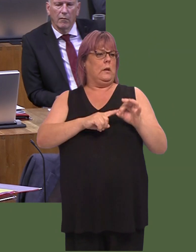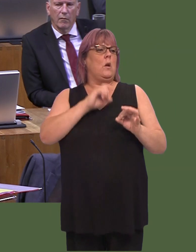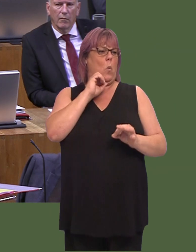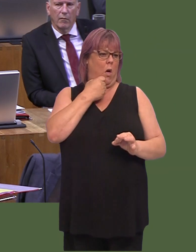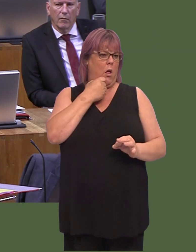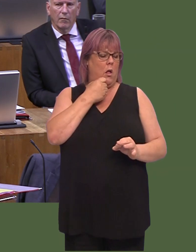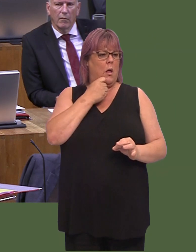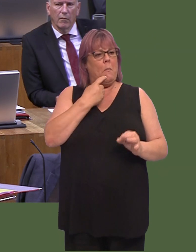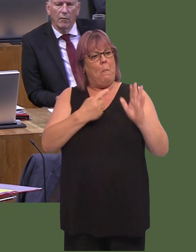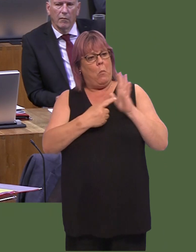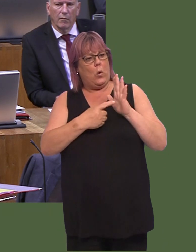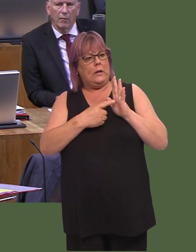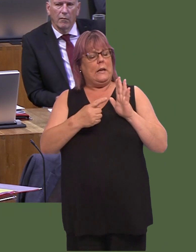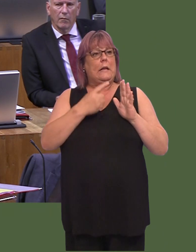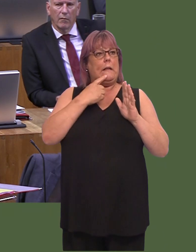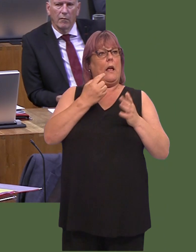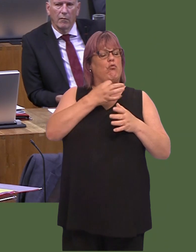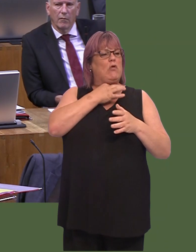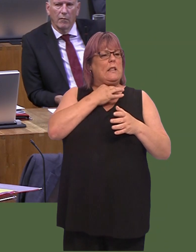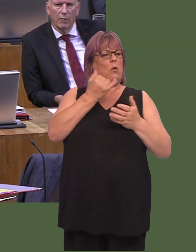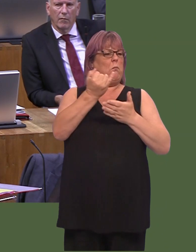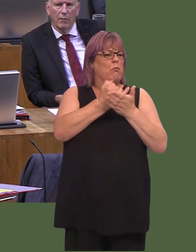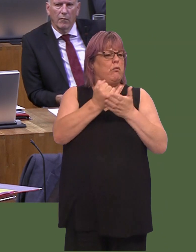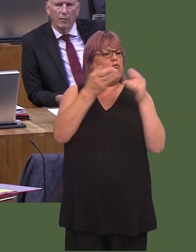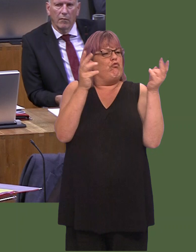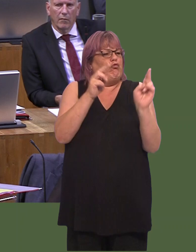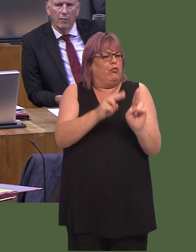key is, of course, to make sure that that effect is minimised over the years.